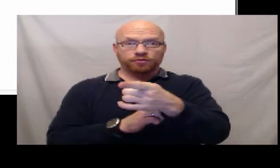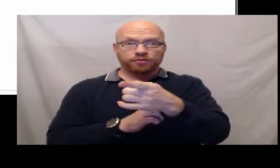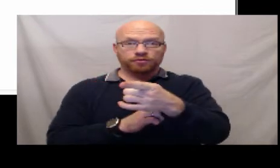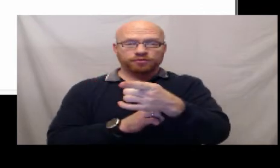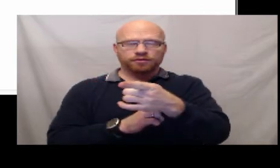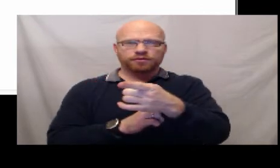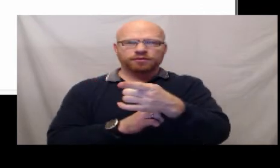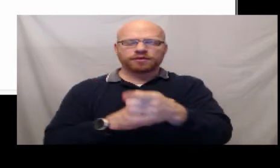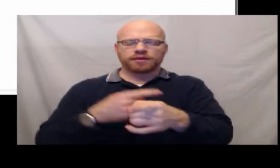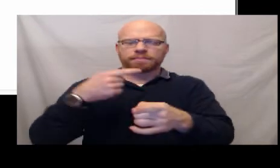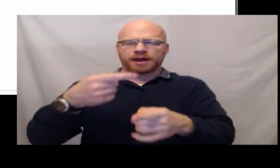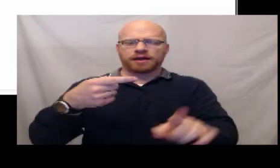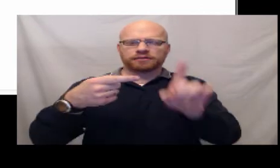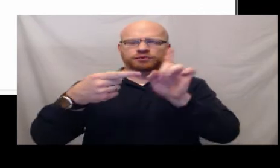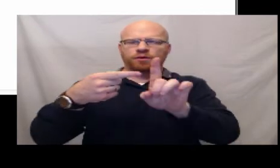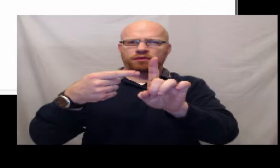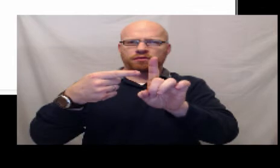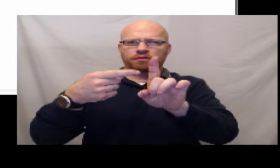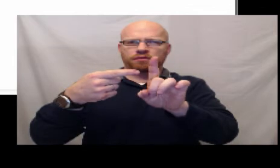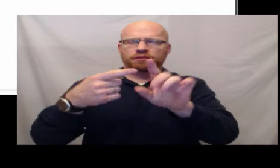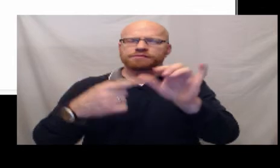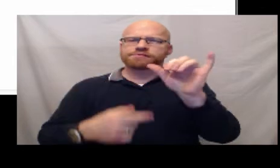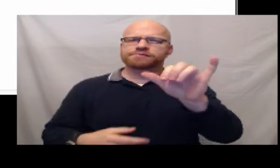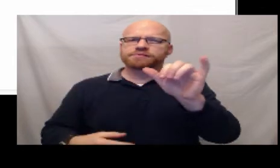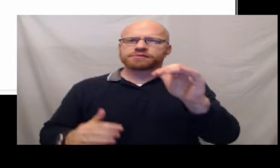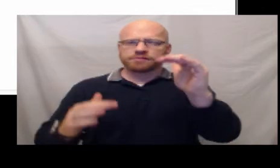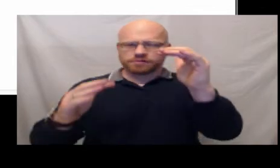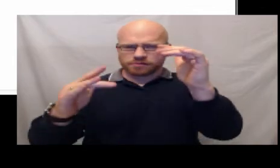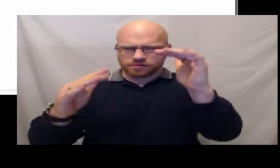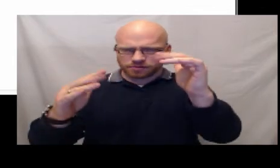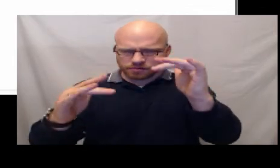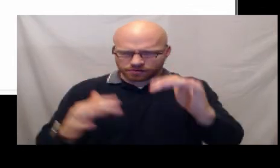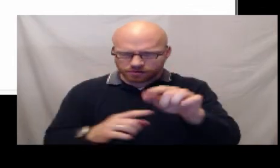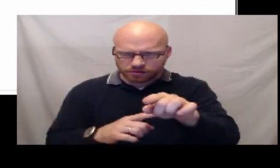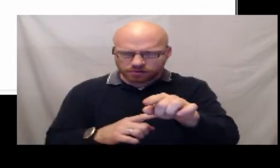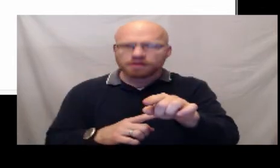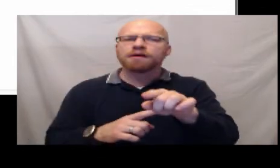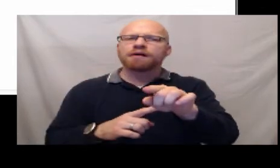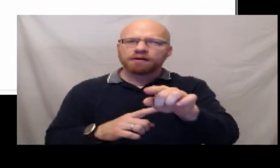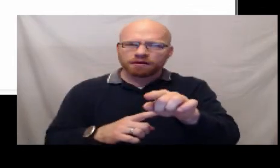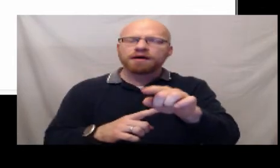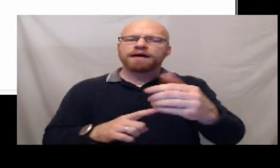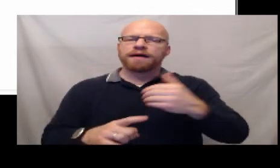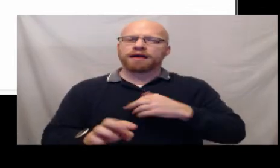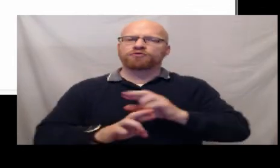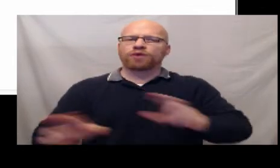Now the middle term this time is minus x, which is minus one x.